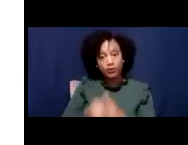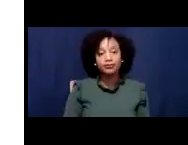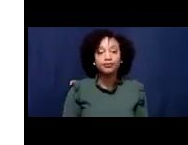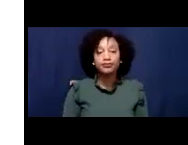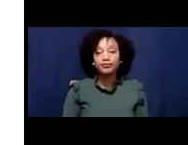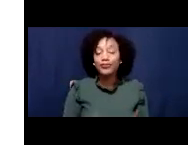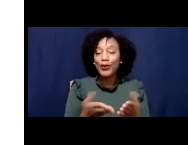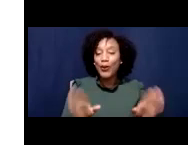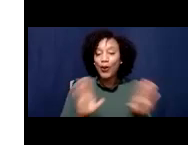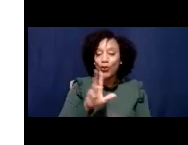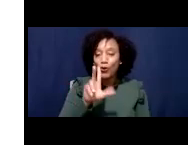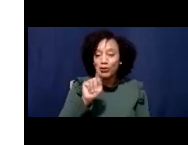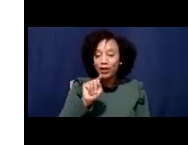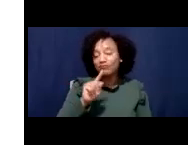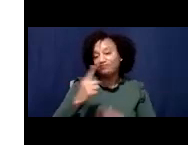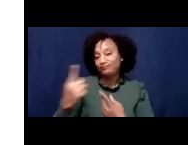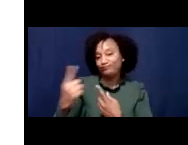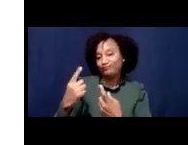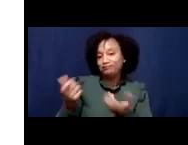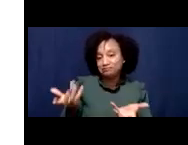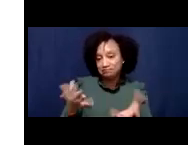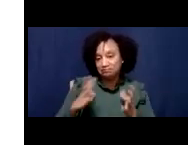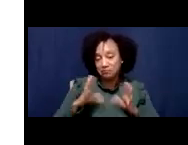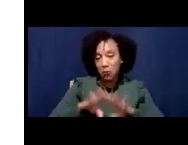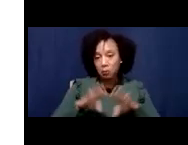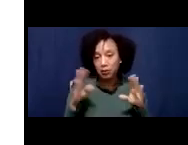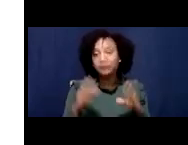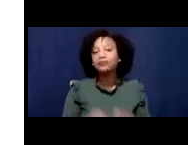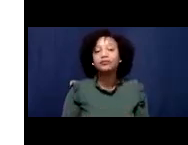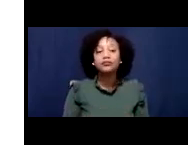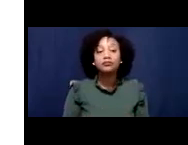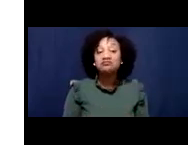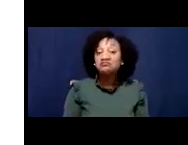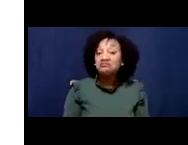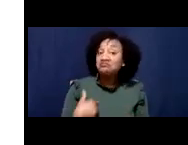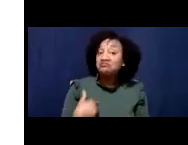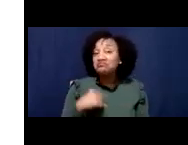with any additional questions you may have. I do anticipate that the workshop will last